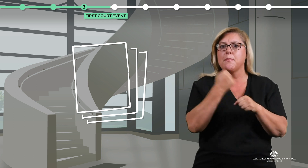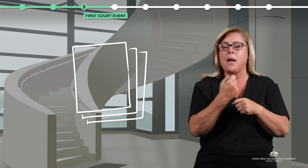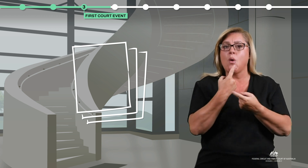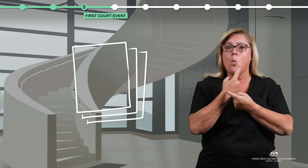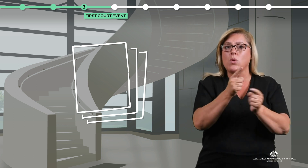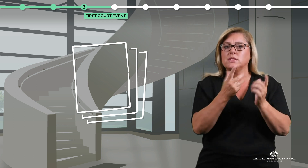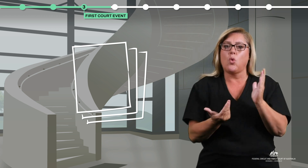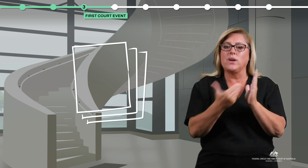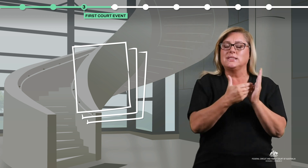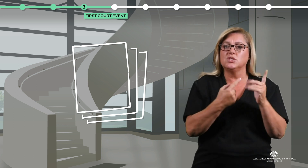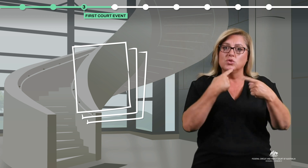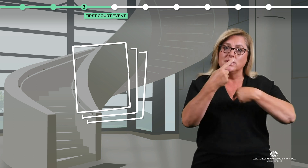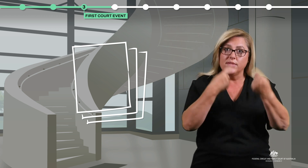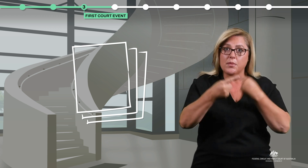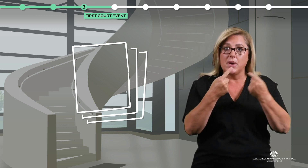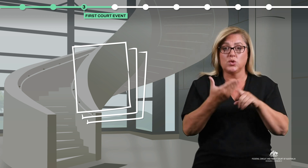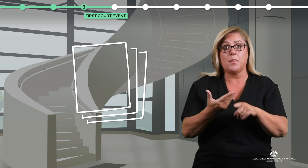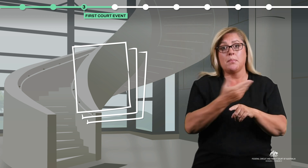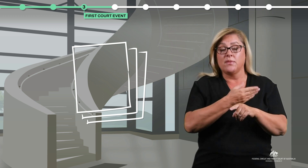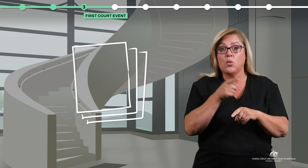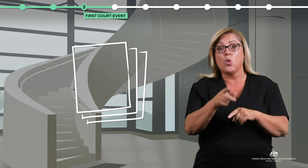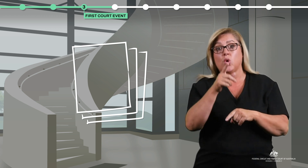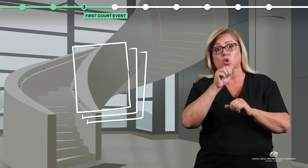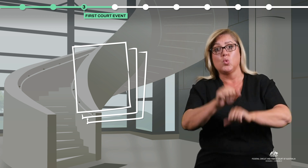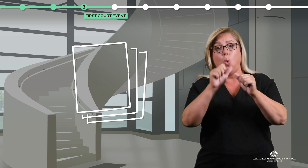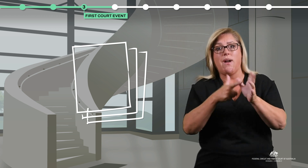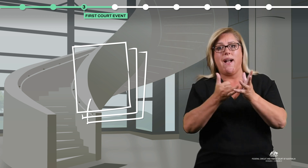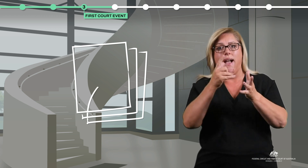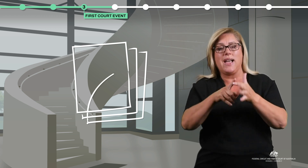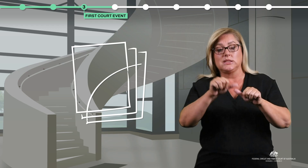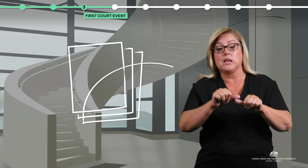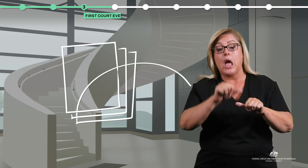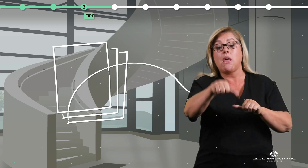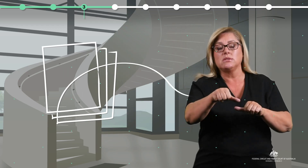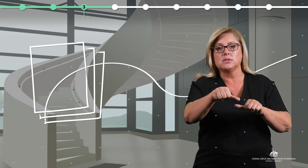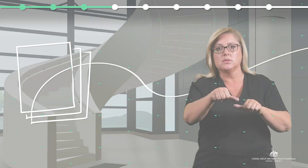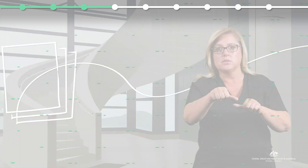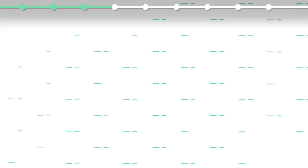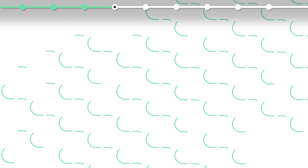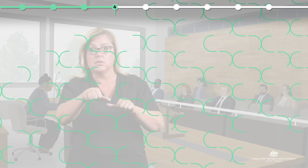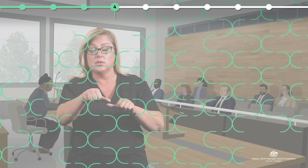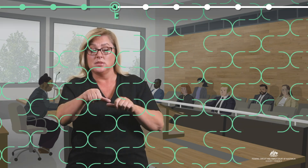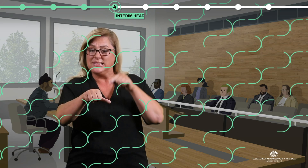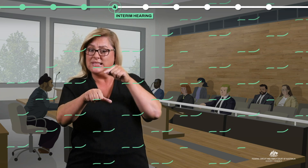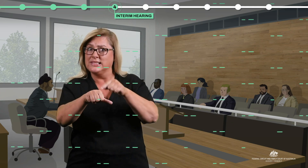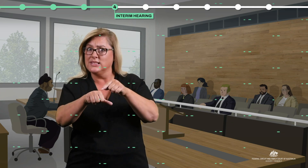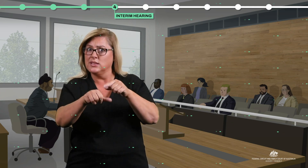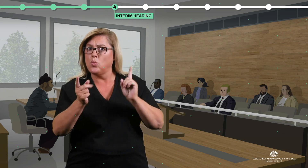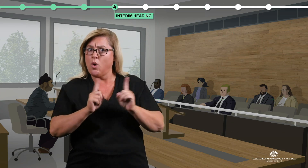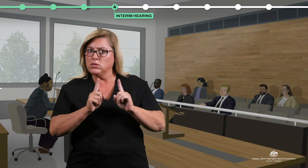for additional information to be provided before the matter can progress further. So what happens next?